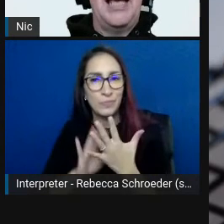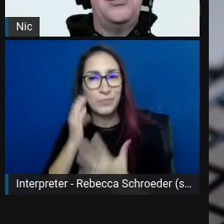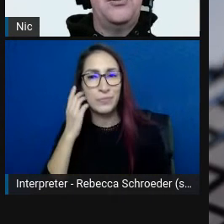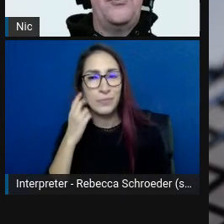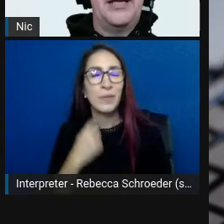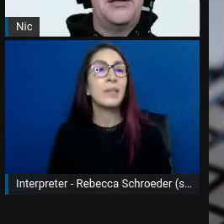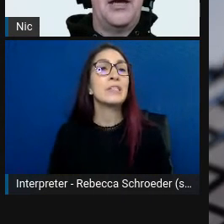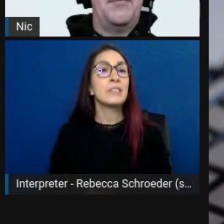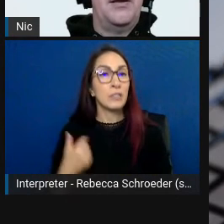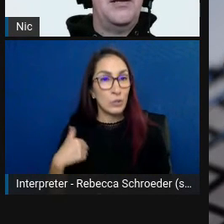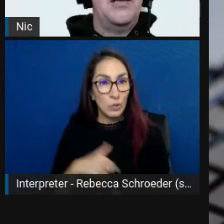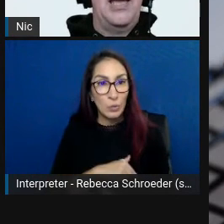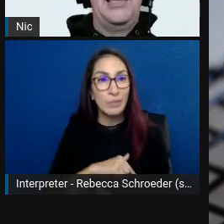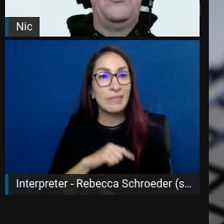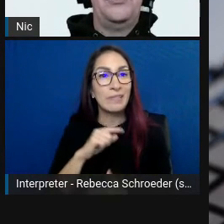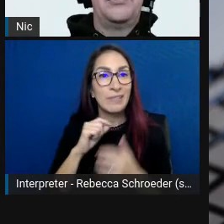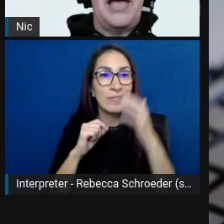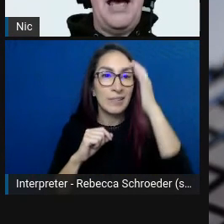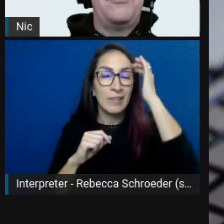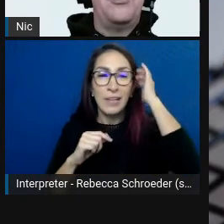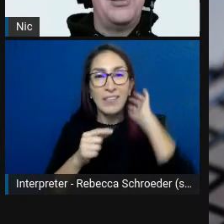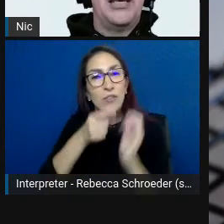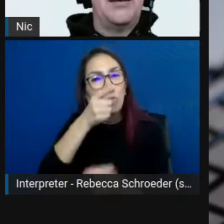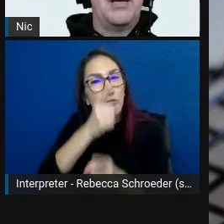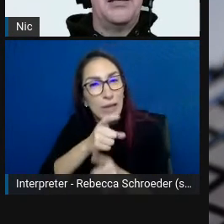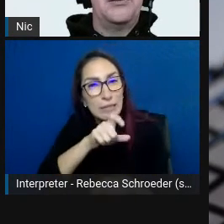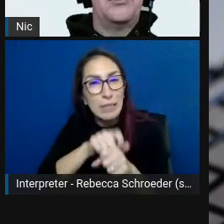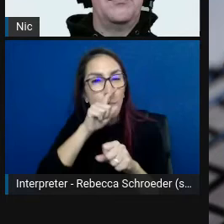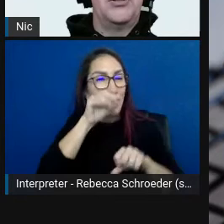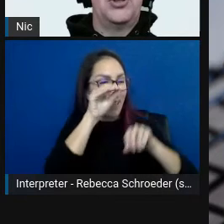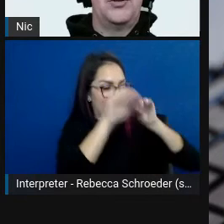at the correct time, and we don't have to think about it so much.